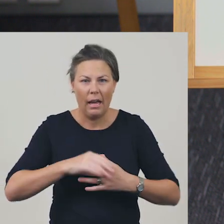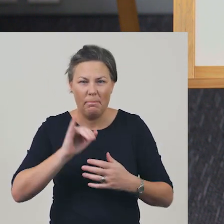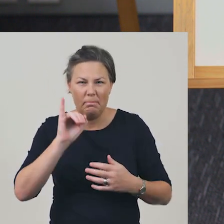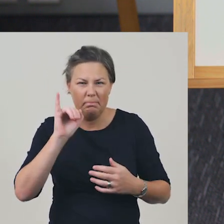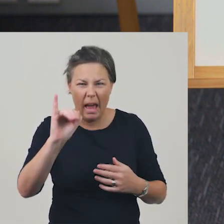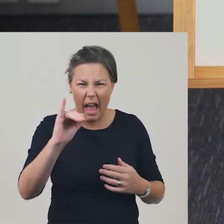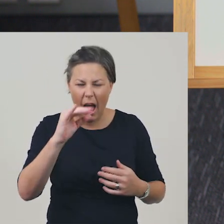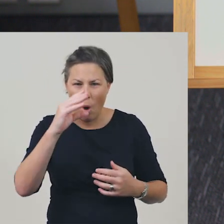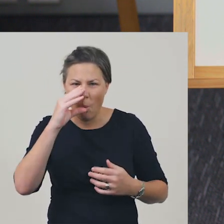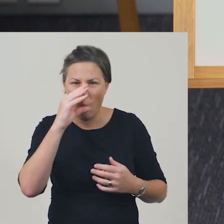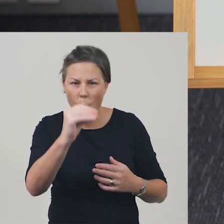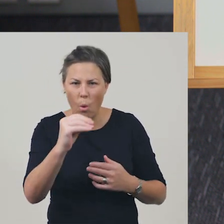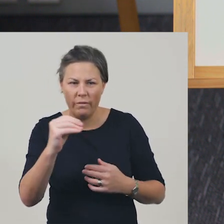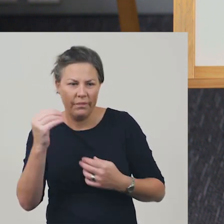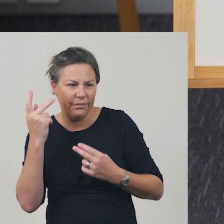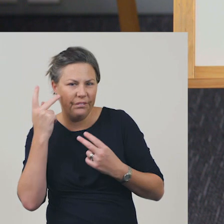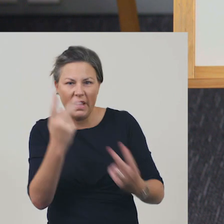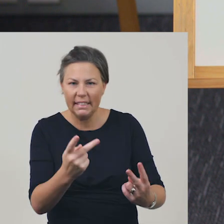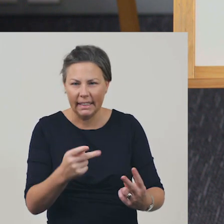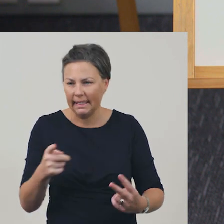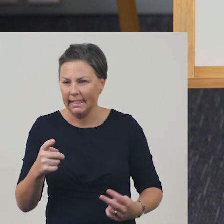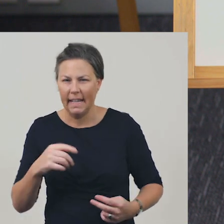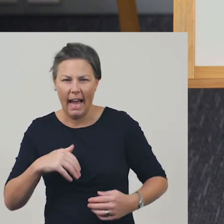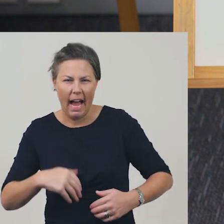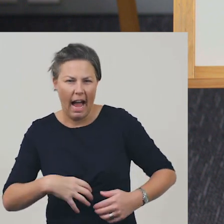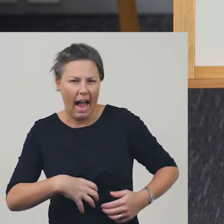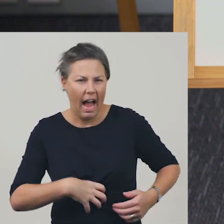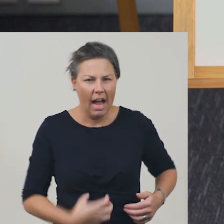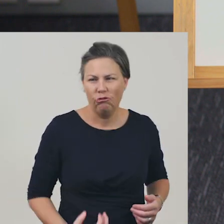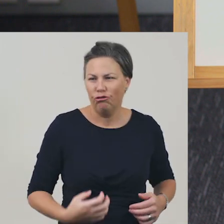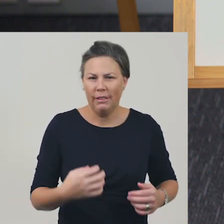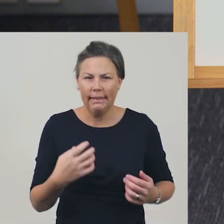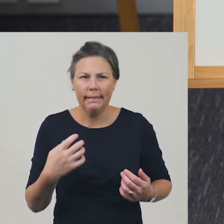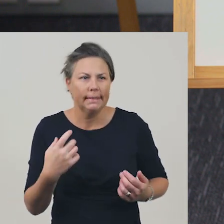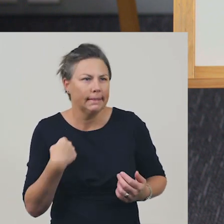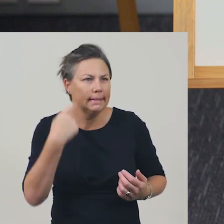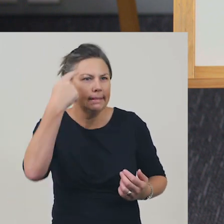The wolf was hungry, and thought that a little pig would be tasty for dinner.